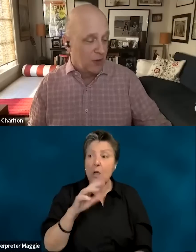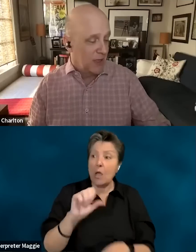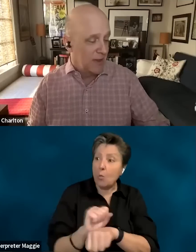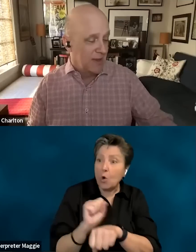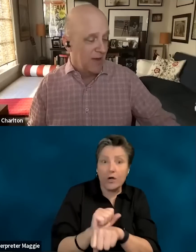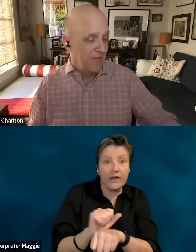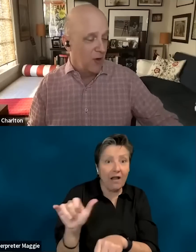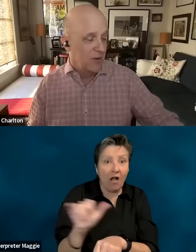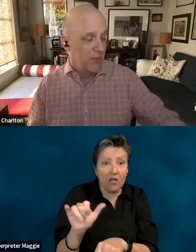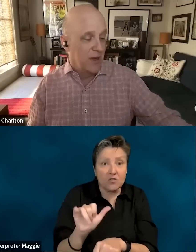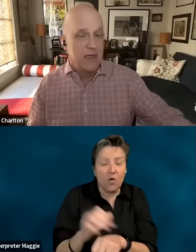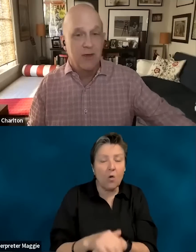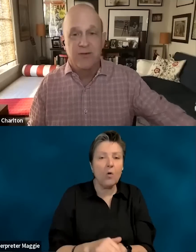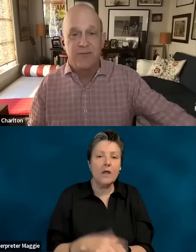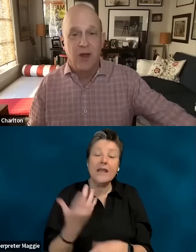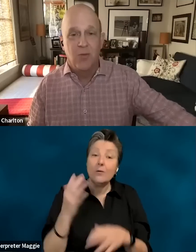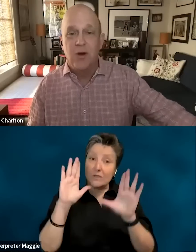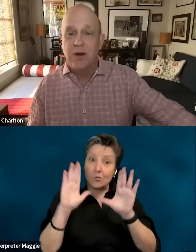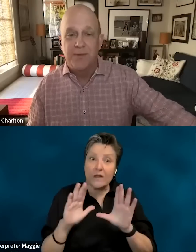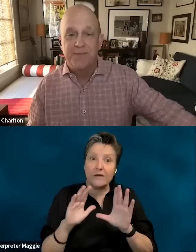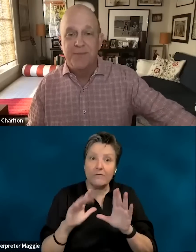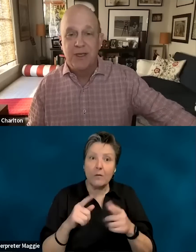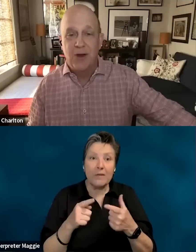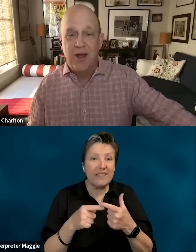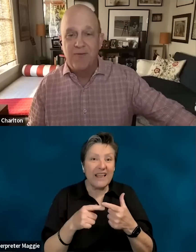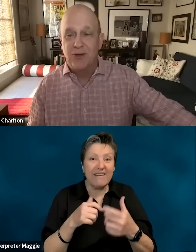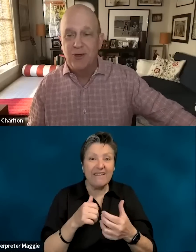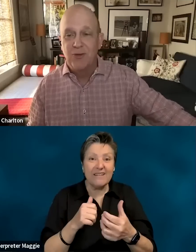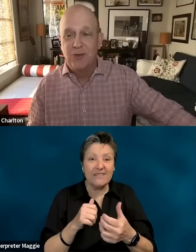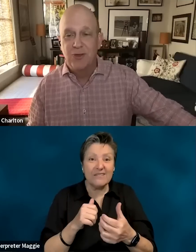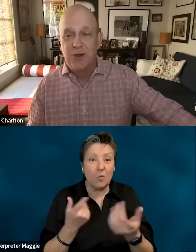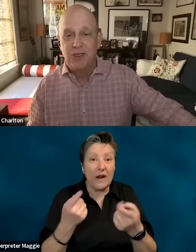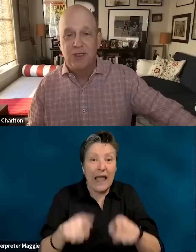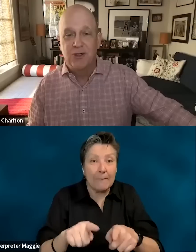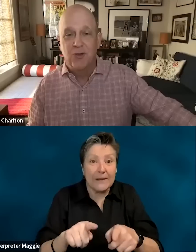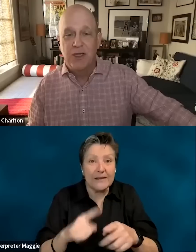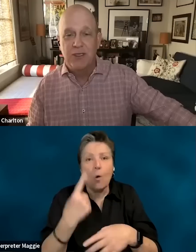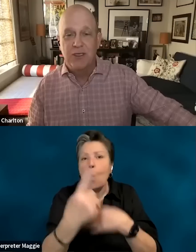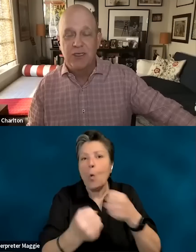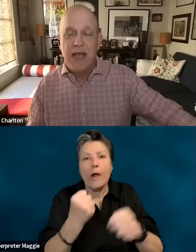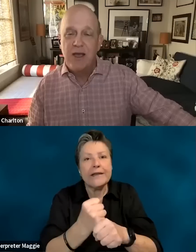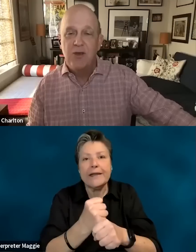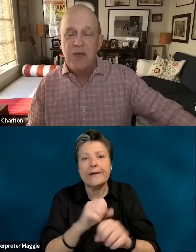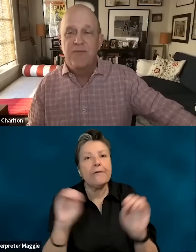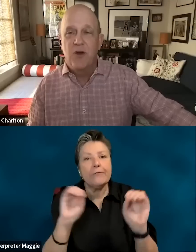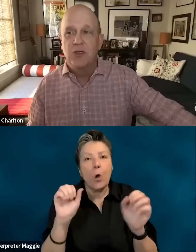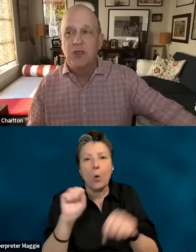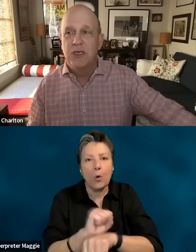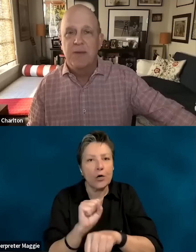Of course, I think that followed a year of non-work, you know, after two months of just craziness and how you keep focus